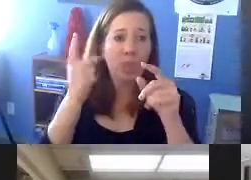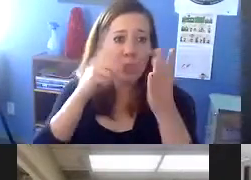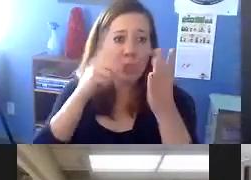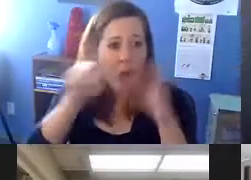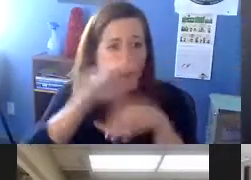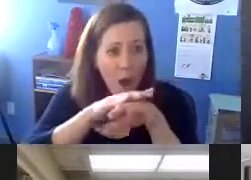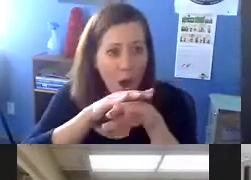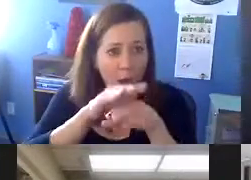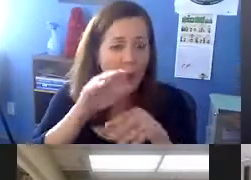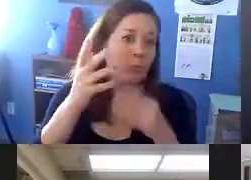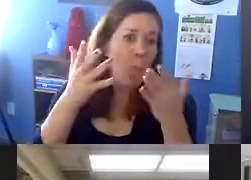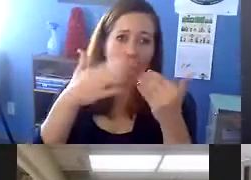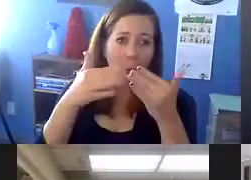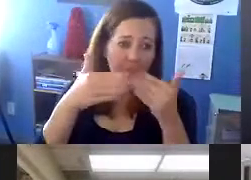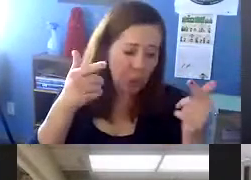and checking on their well beings,